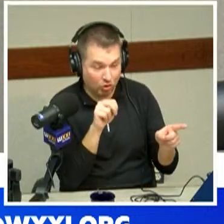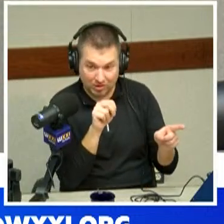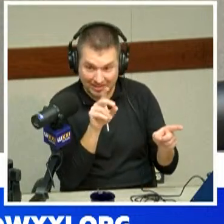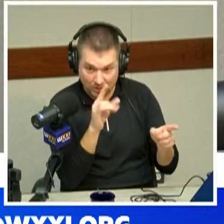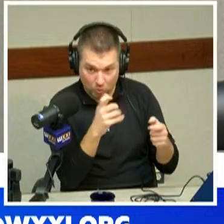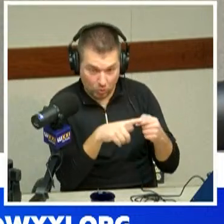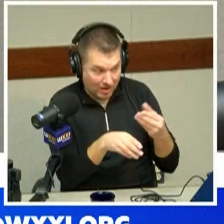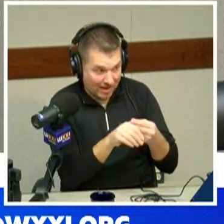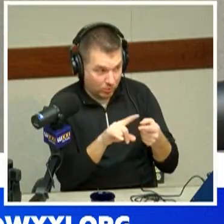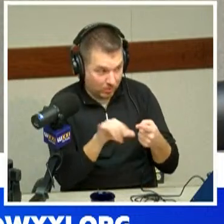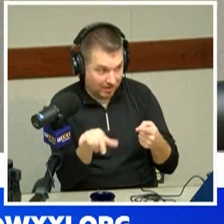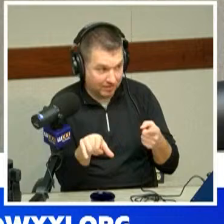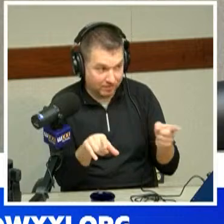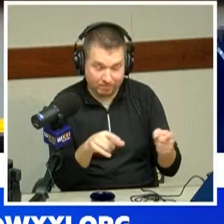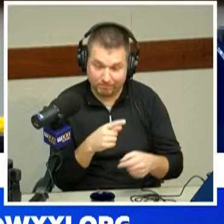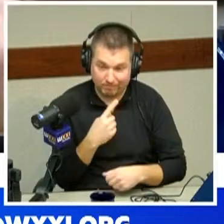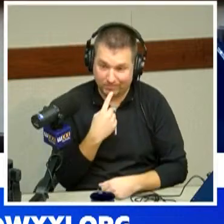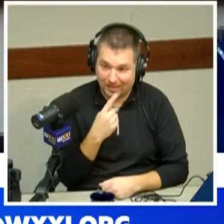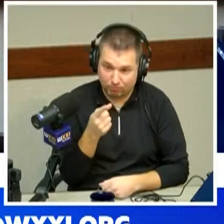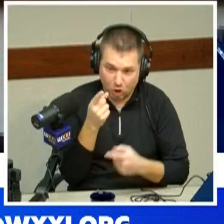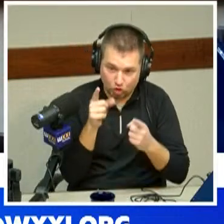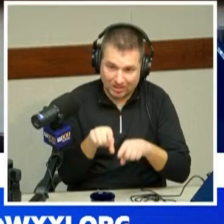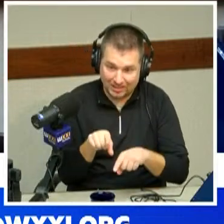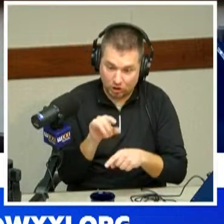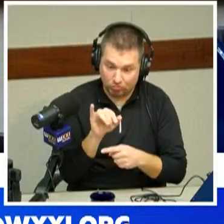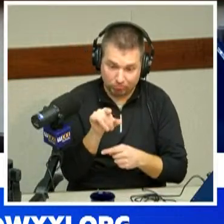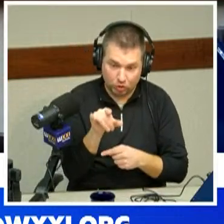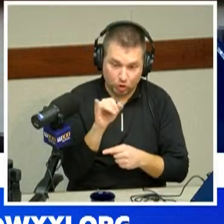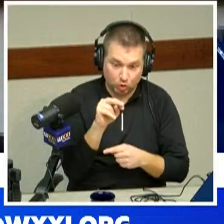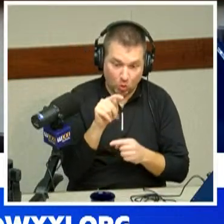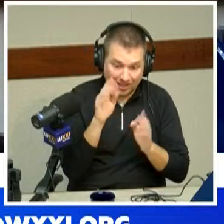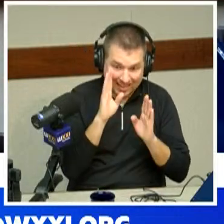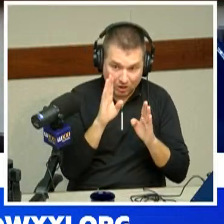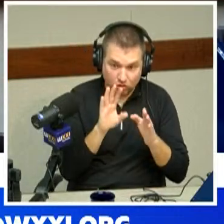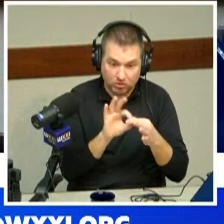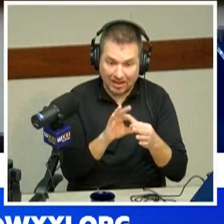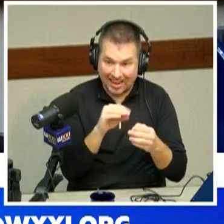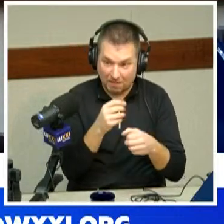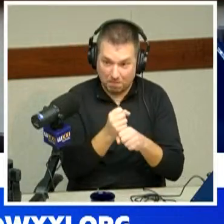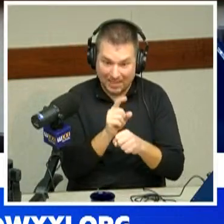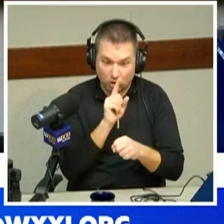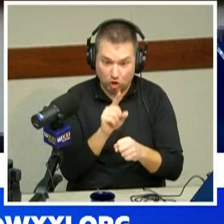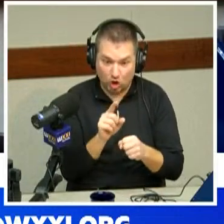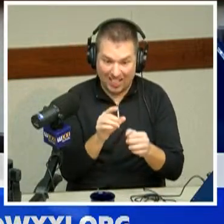to add no I I agree that joint attention and making sure the language is accessible which